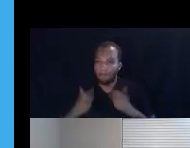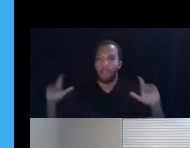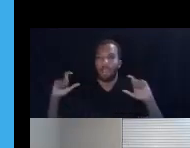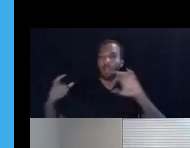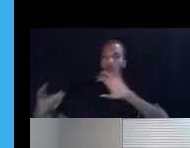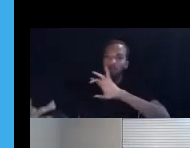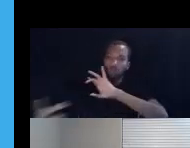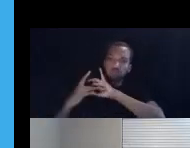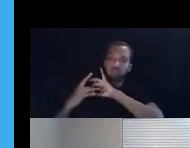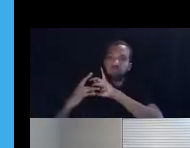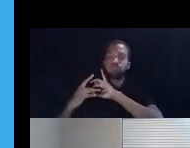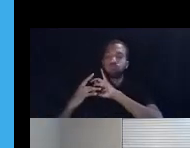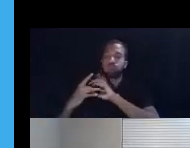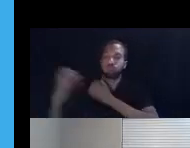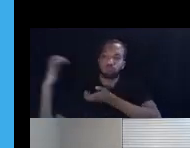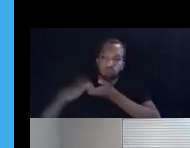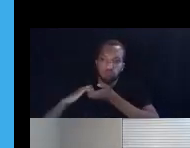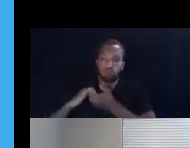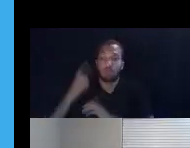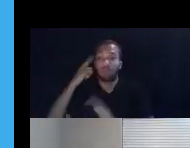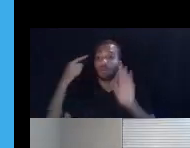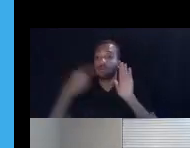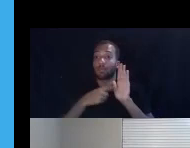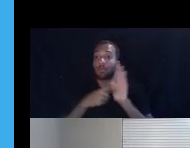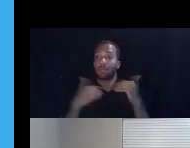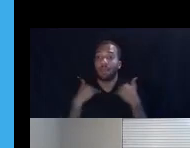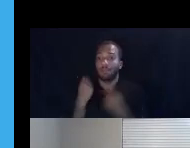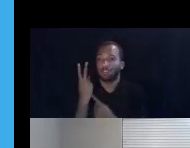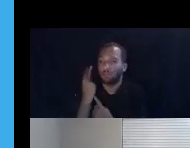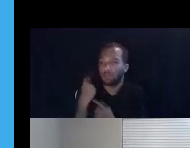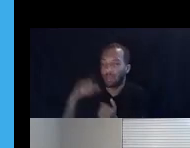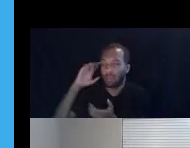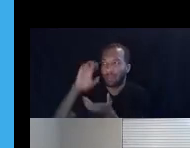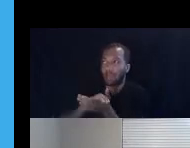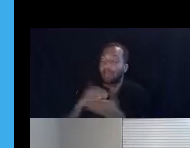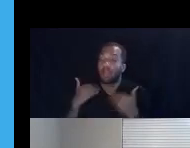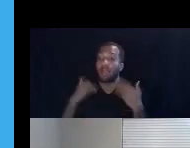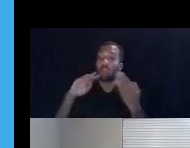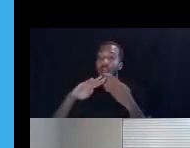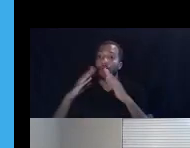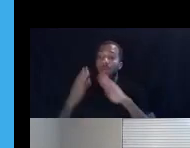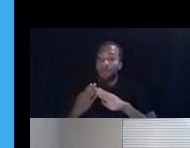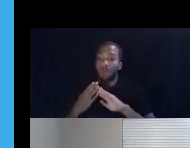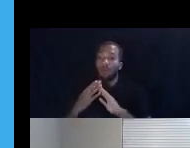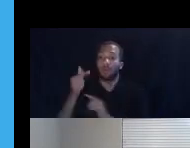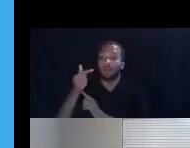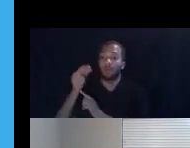For example, we have, about two years ago, I believe, we had a community grants project implemented by two partners,